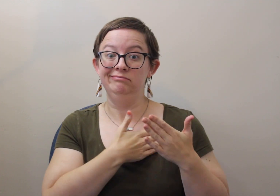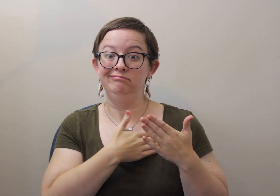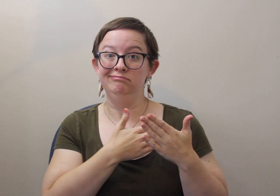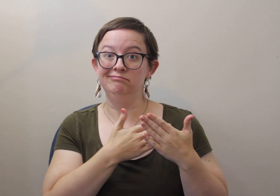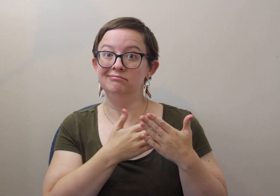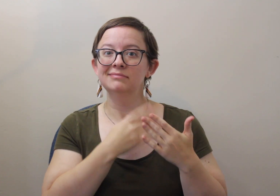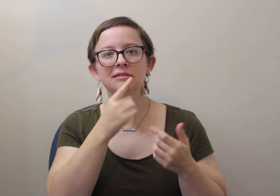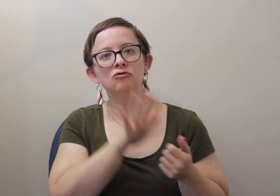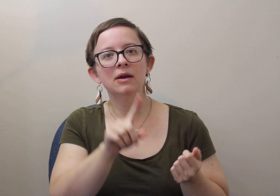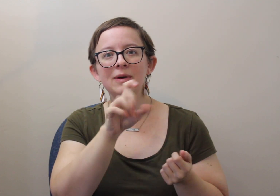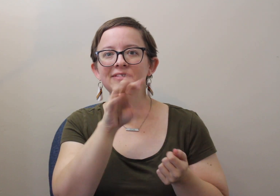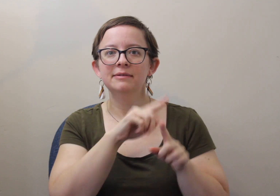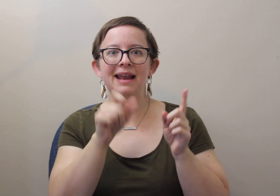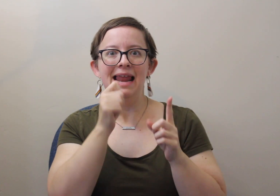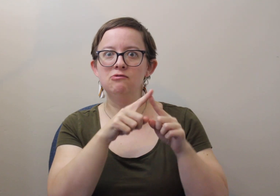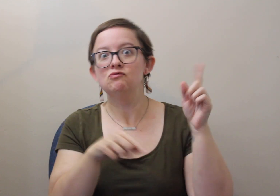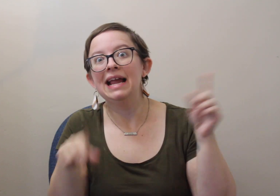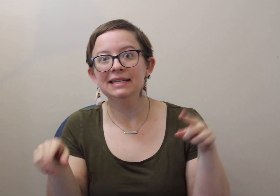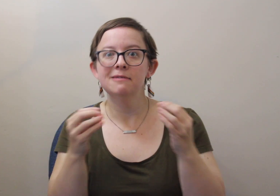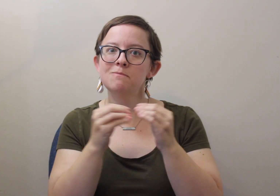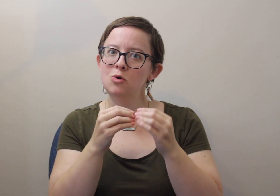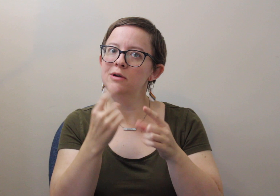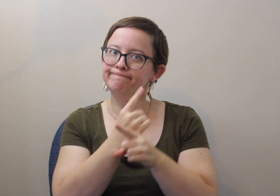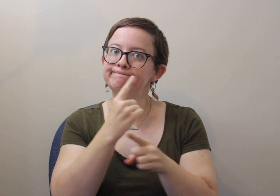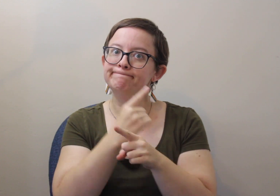So the heartbeat, which they say is around like 150, isn't random.